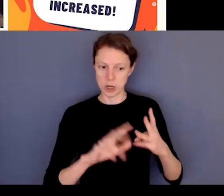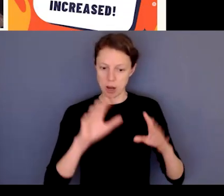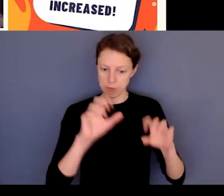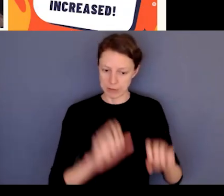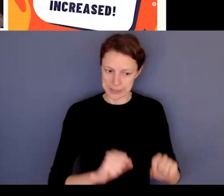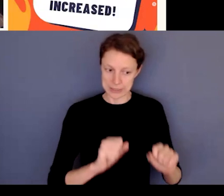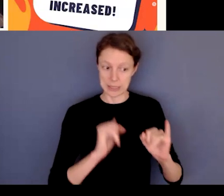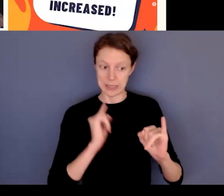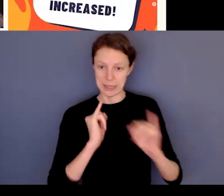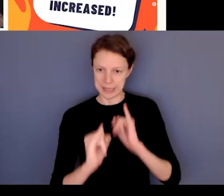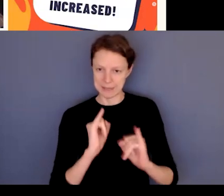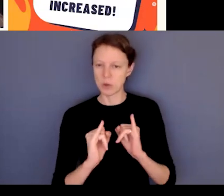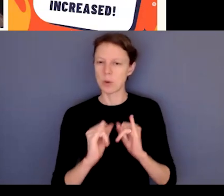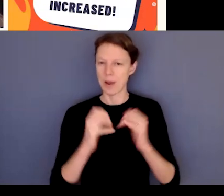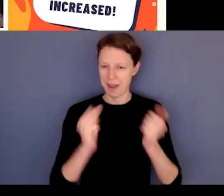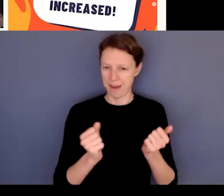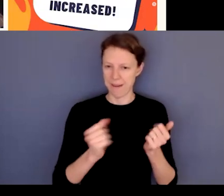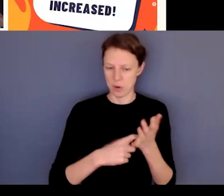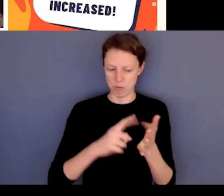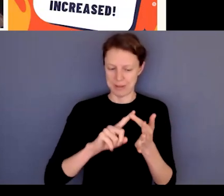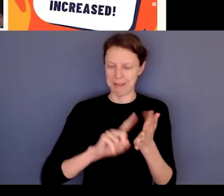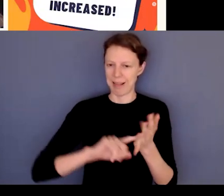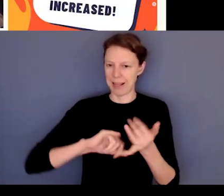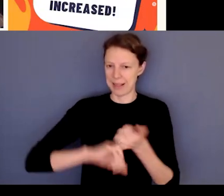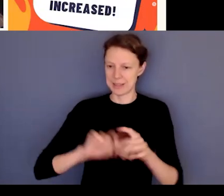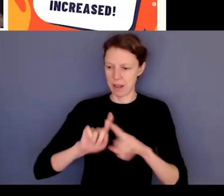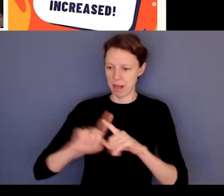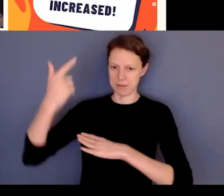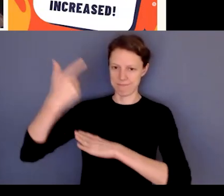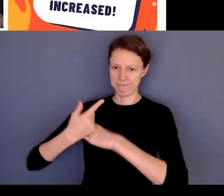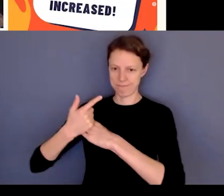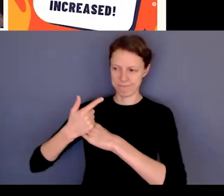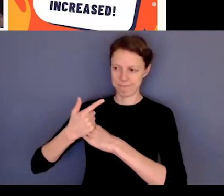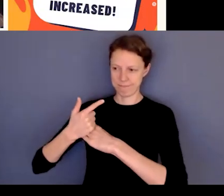range of reels, so sort of piece to camera, type content, as well